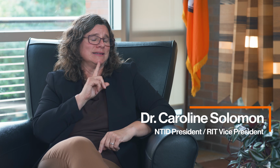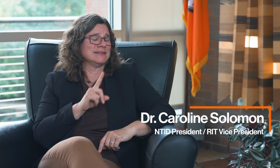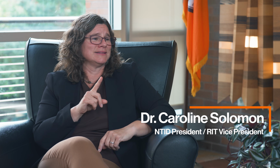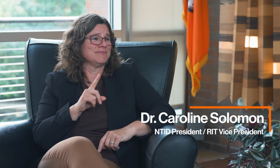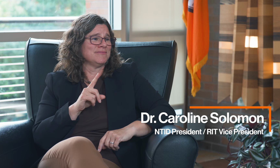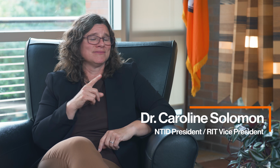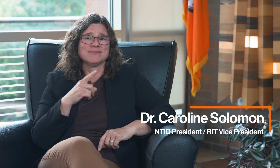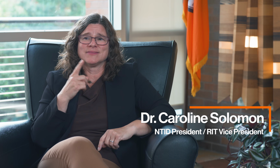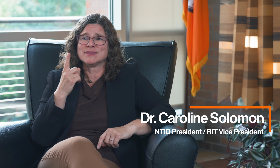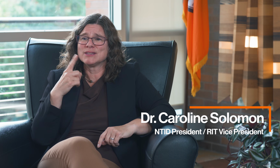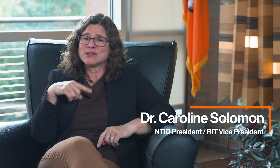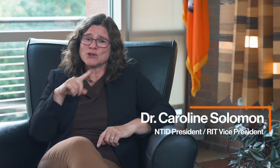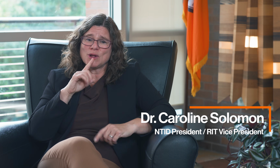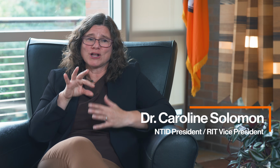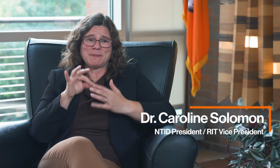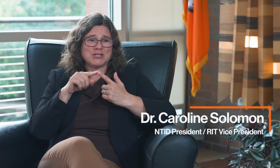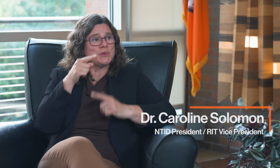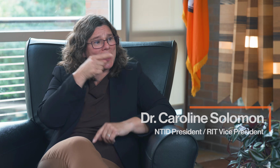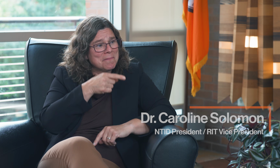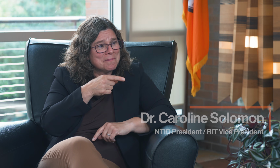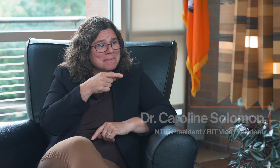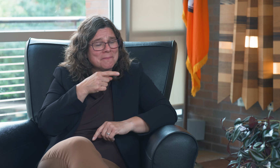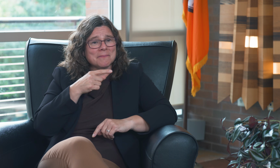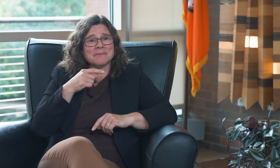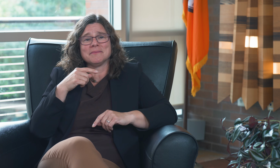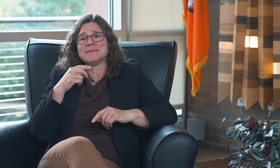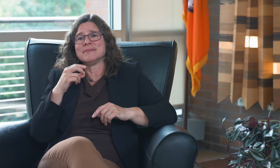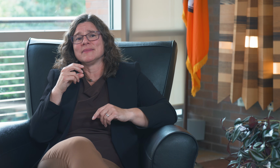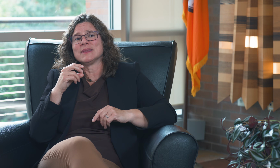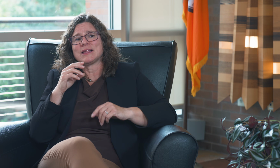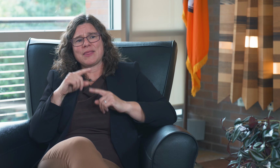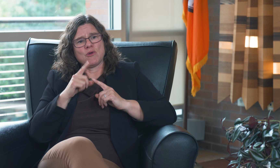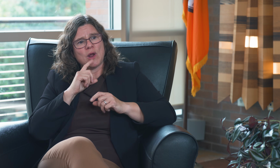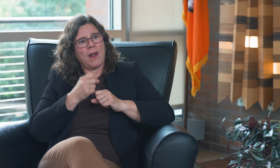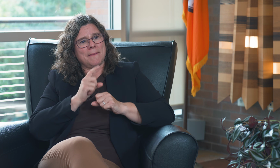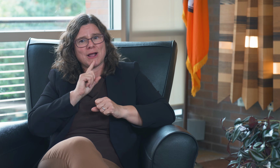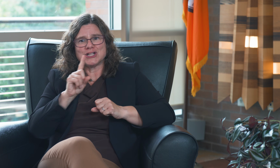how NTID is such a gem and how really special we are to them.